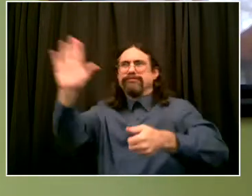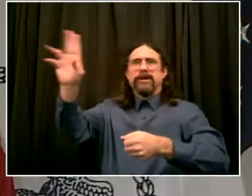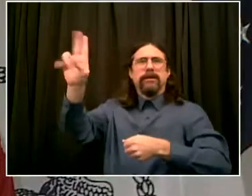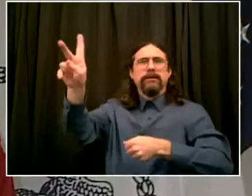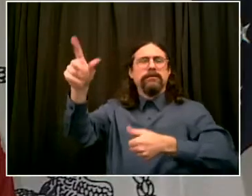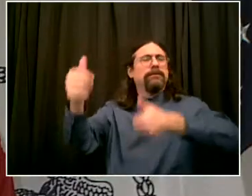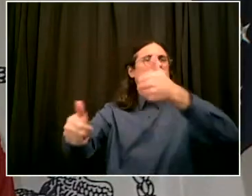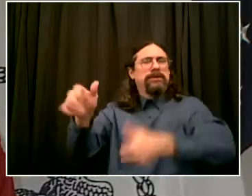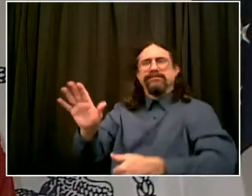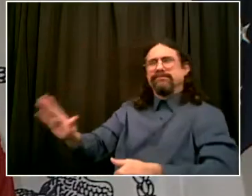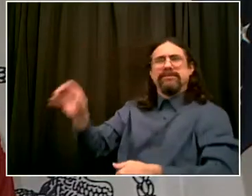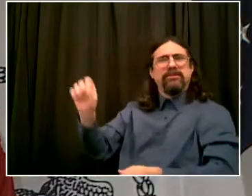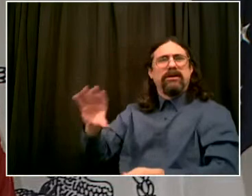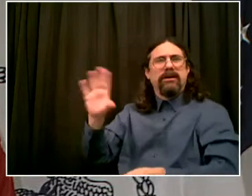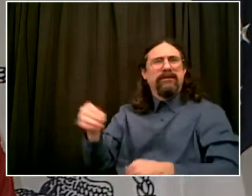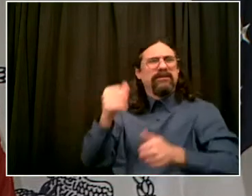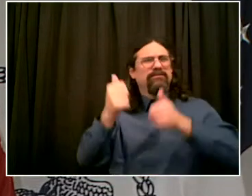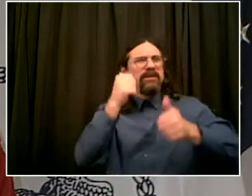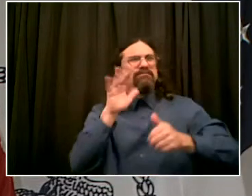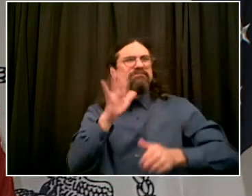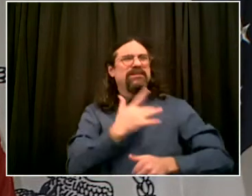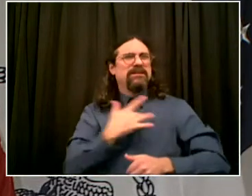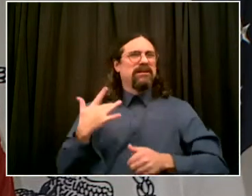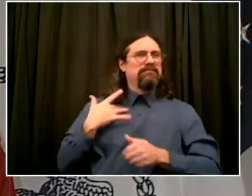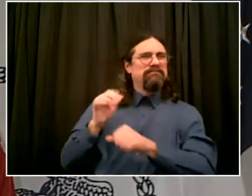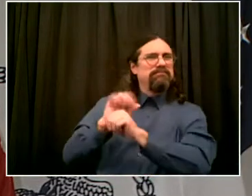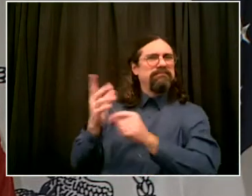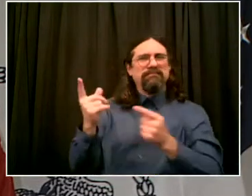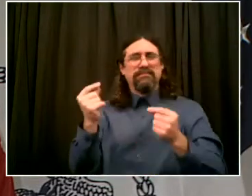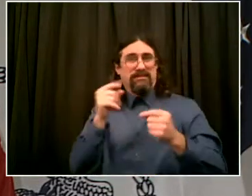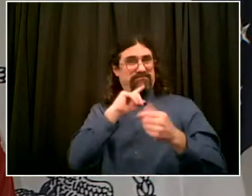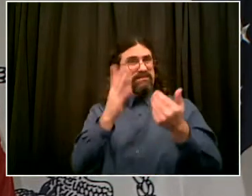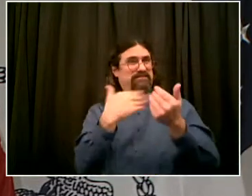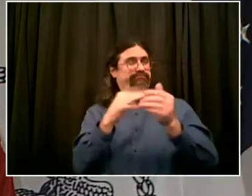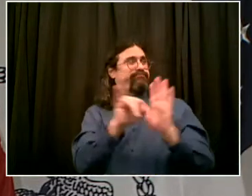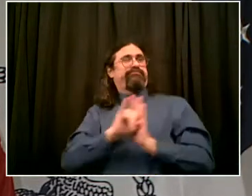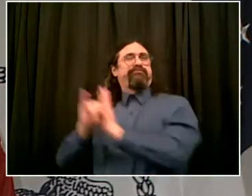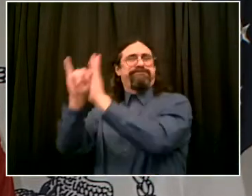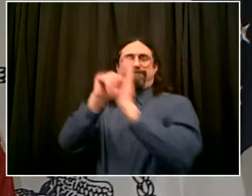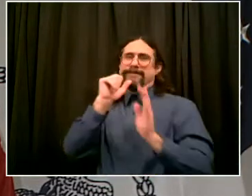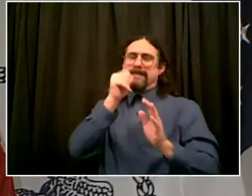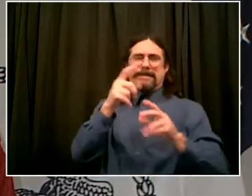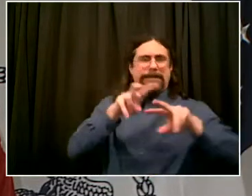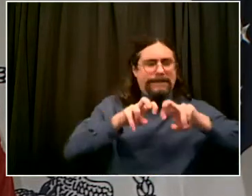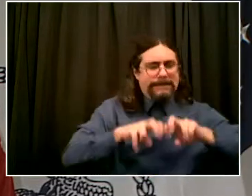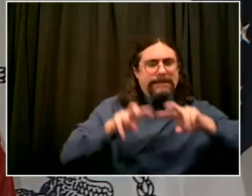PREVENT IT WITH